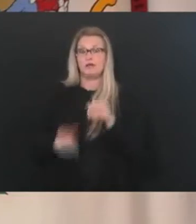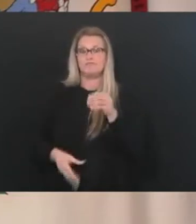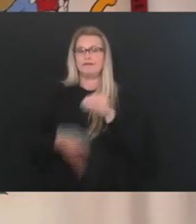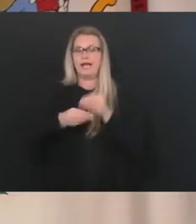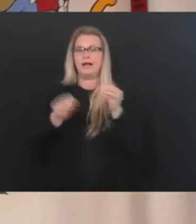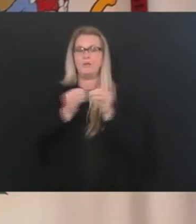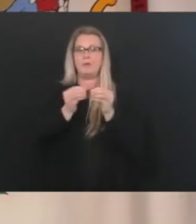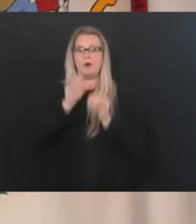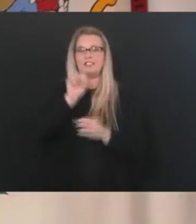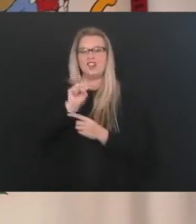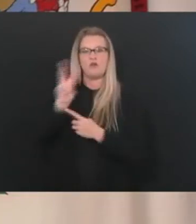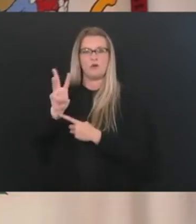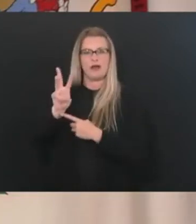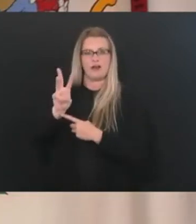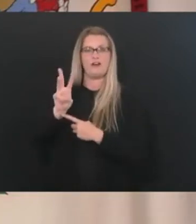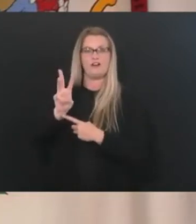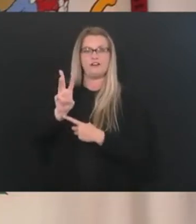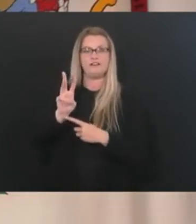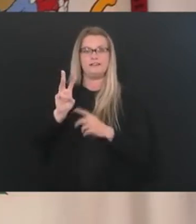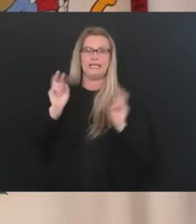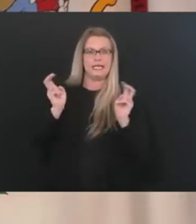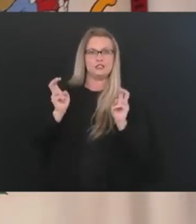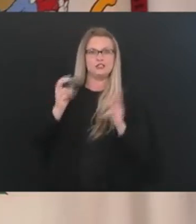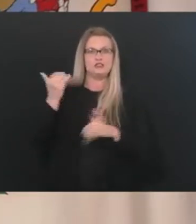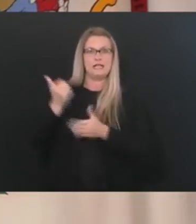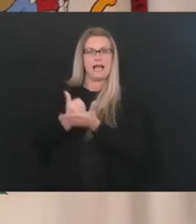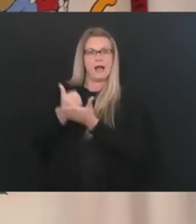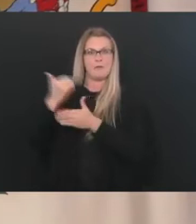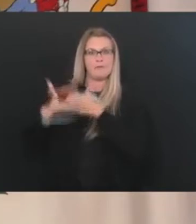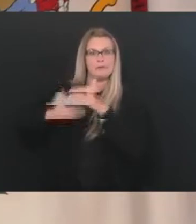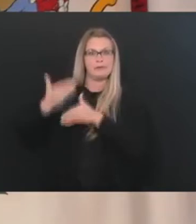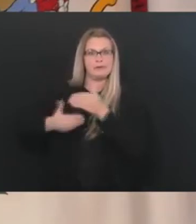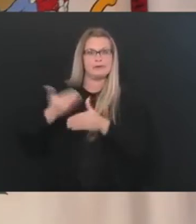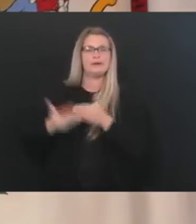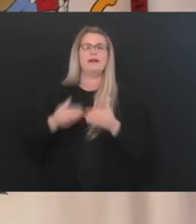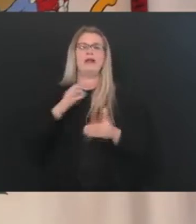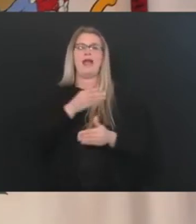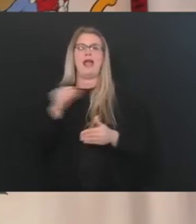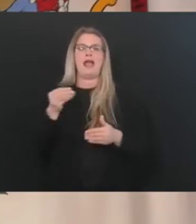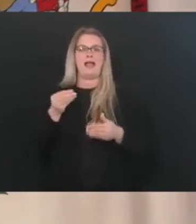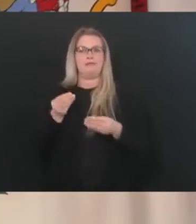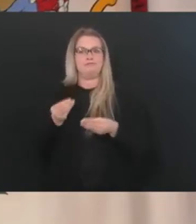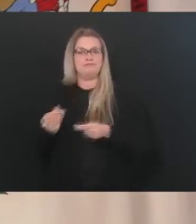NOW, OUR OFFICE OF TECHNOLOGY IS ALSO WORKING ON ADDITIONAL